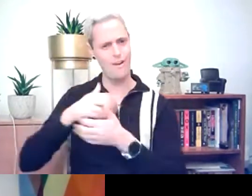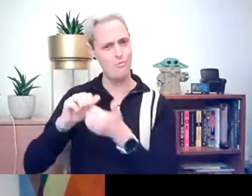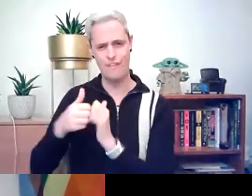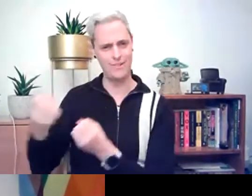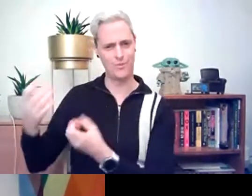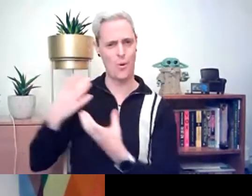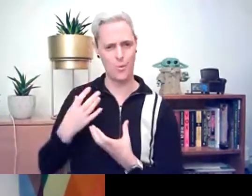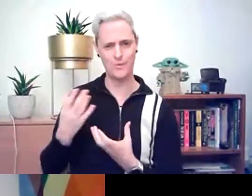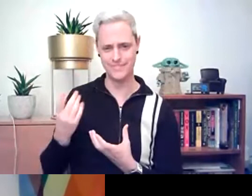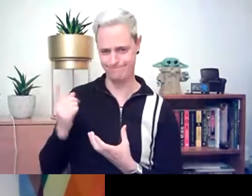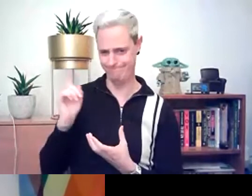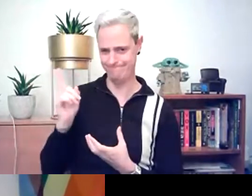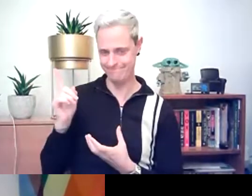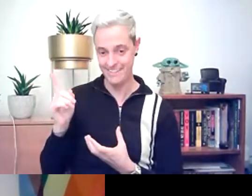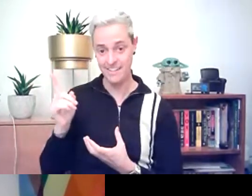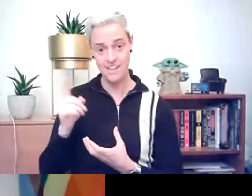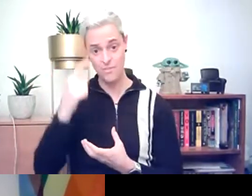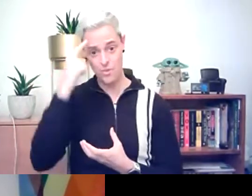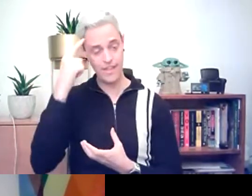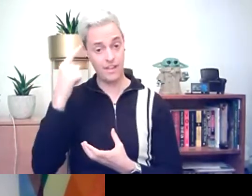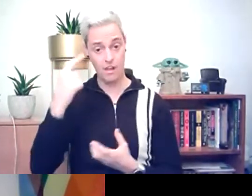can think, or you're experiencing someone else out there who's experiencing all his